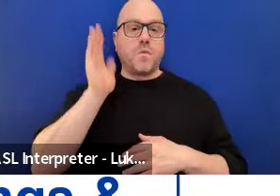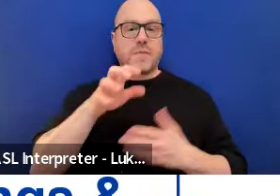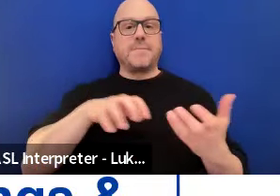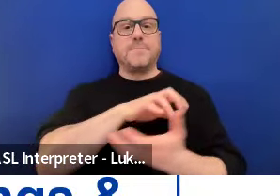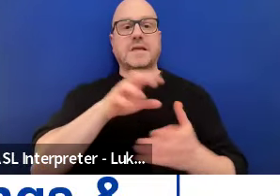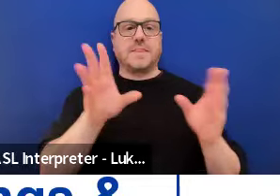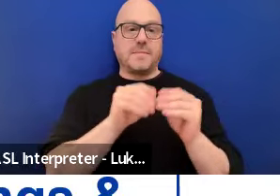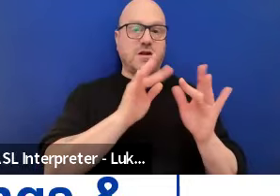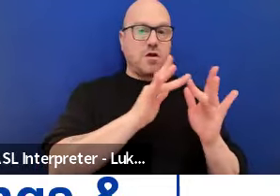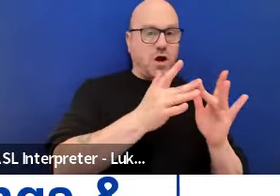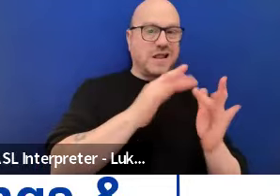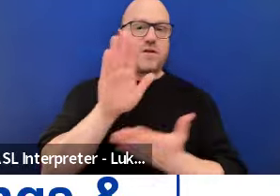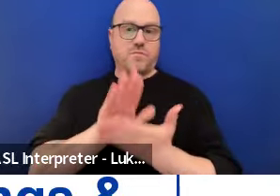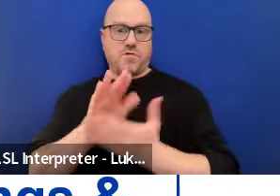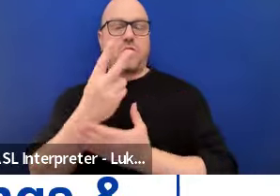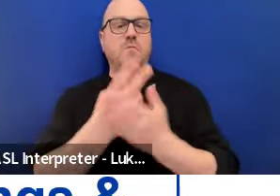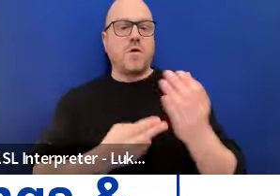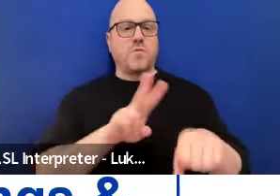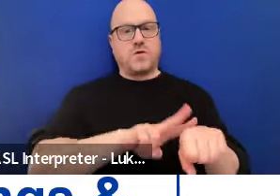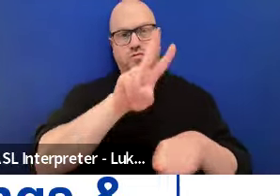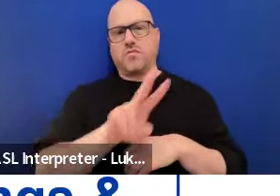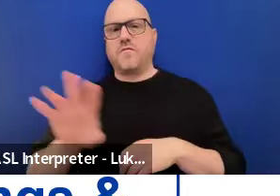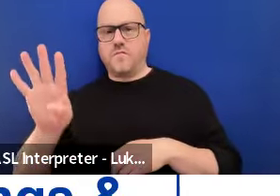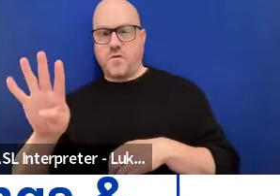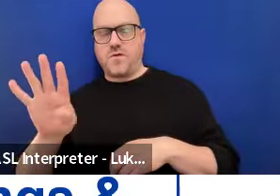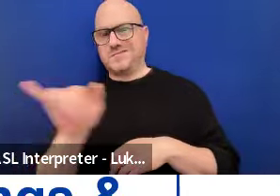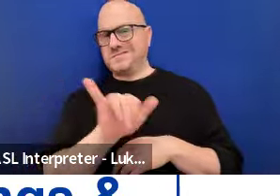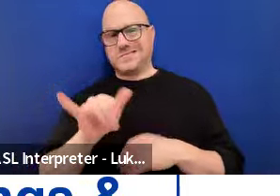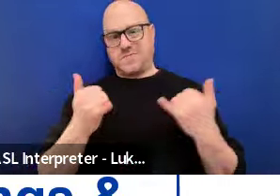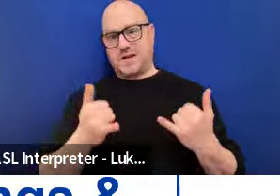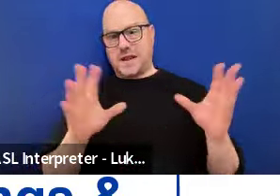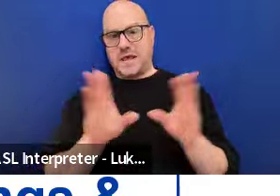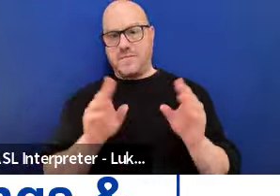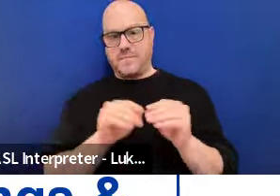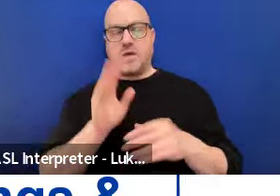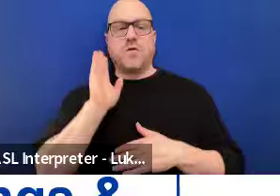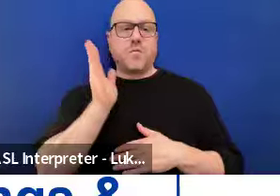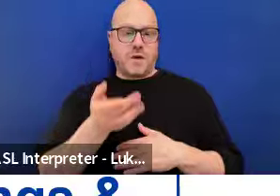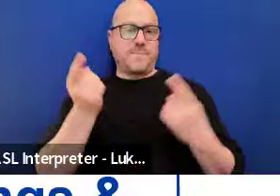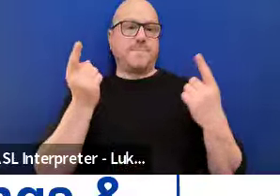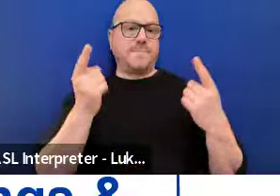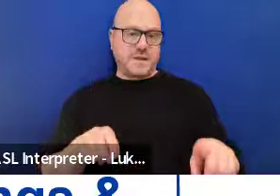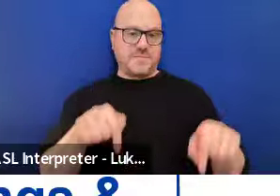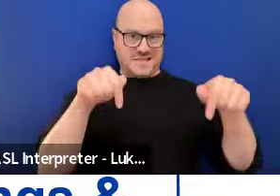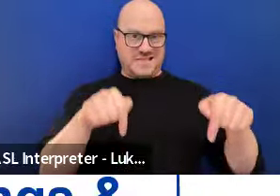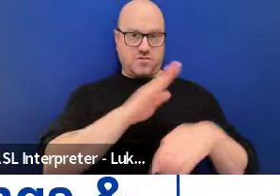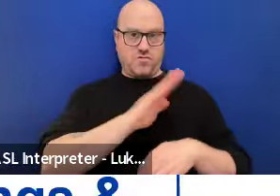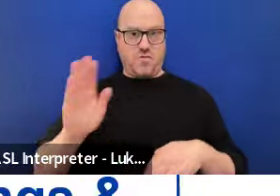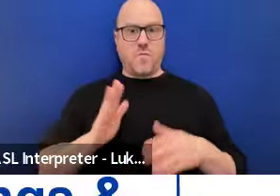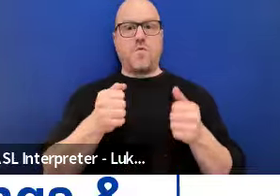DATES FOR THE WORKING GROUPS I EPGZ MENTIONED. THEY ARE HYBRID, 2-4, JUST LIKE